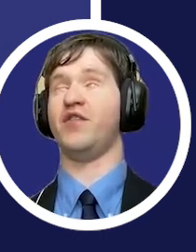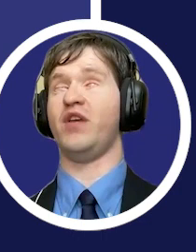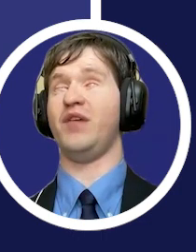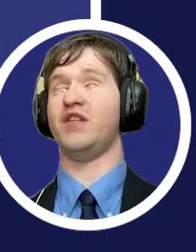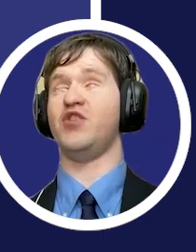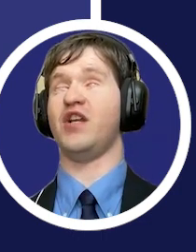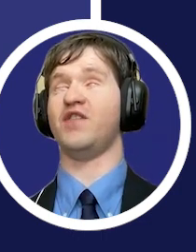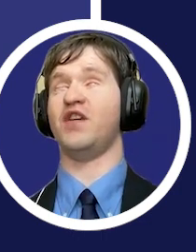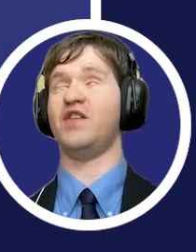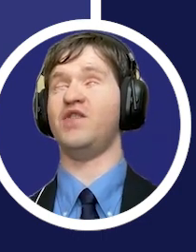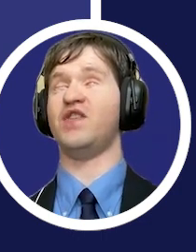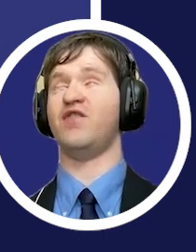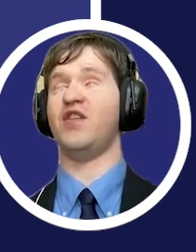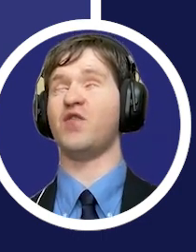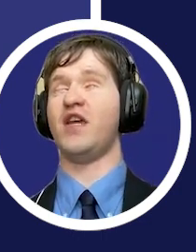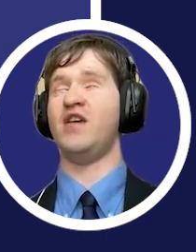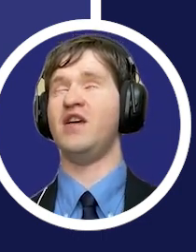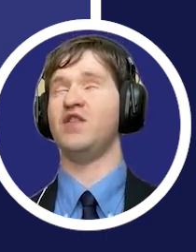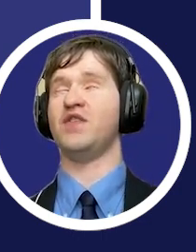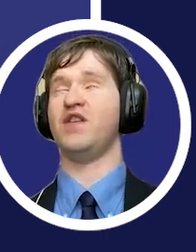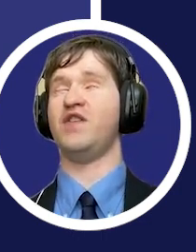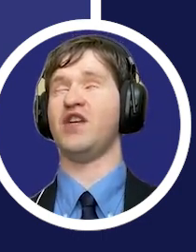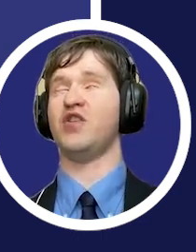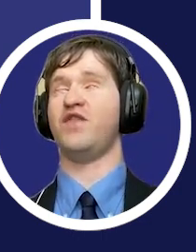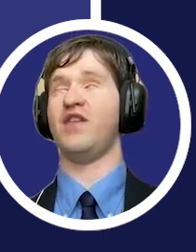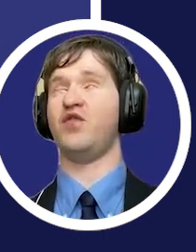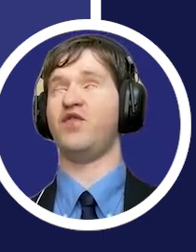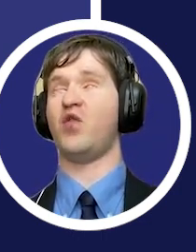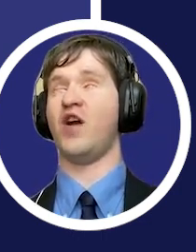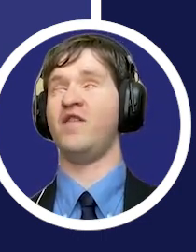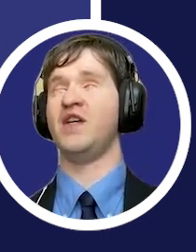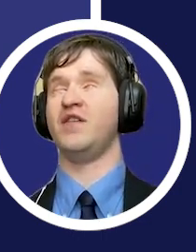the Rehabilitation Act of 1973, specifically Section 504.